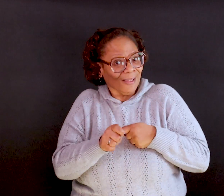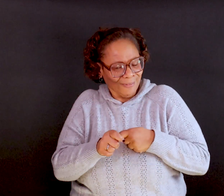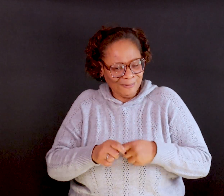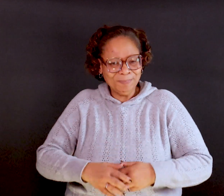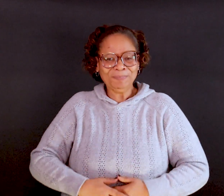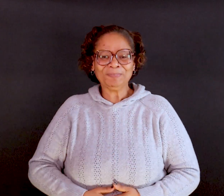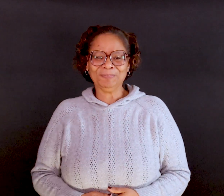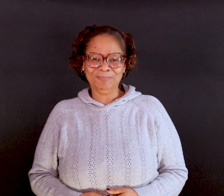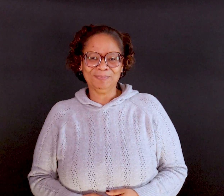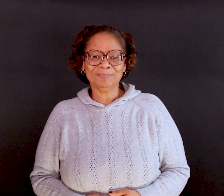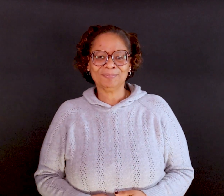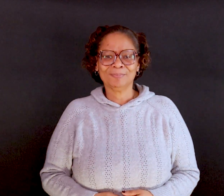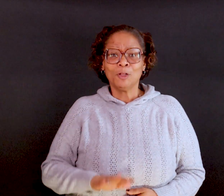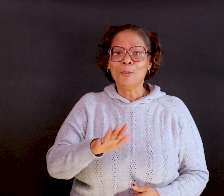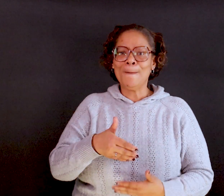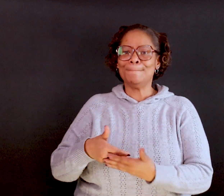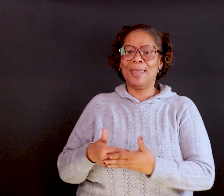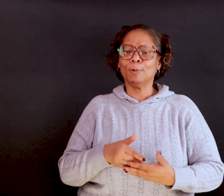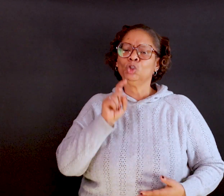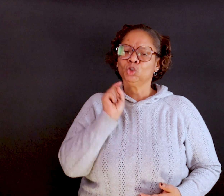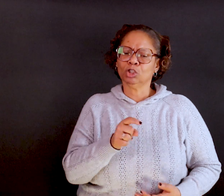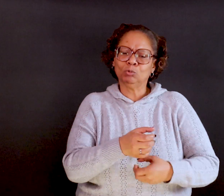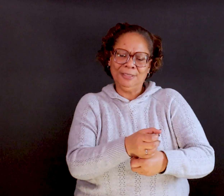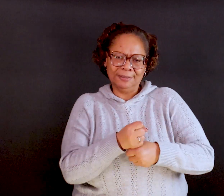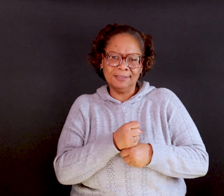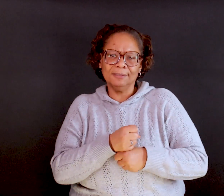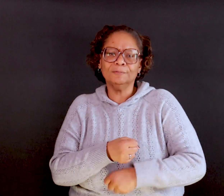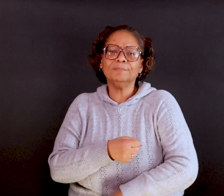Instead, their baby should receive a monoclonal antibody